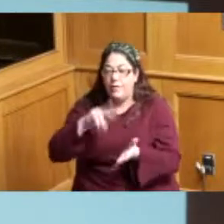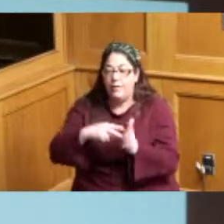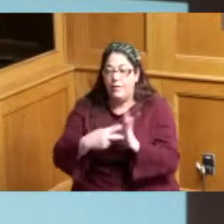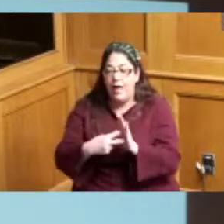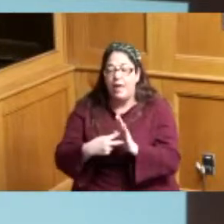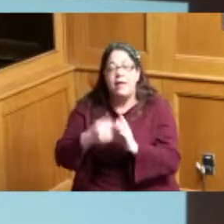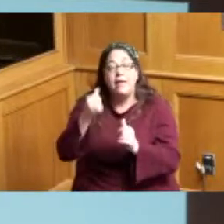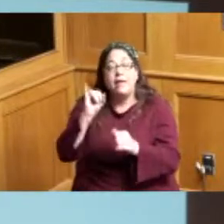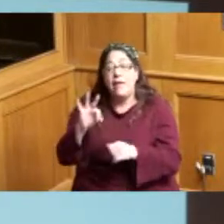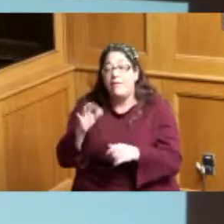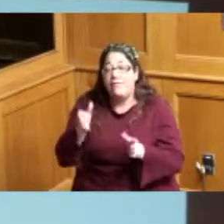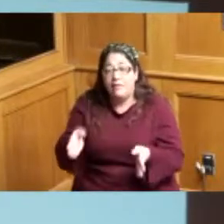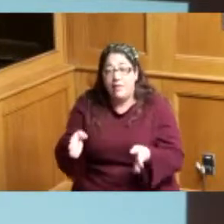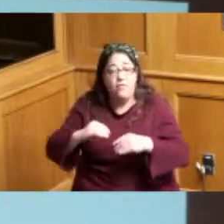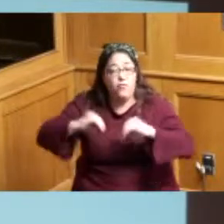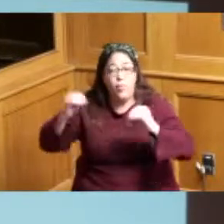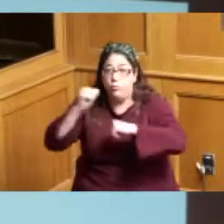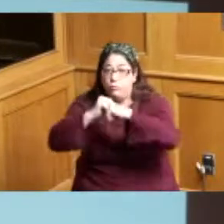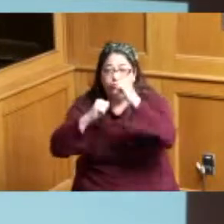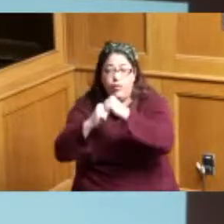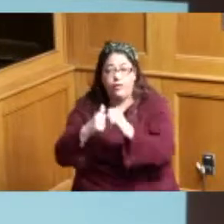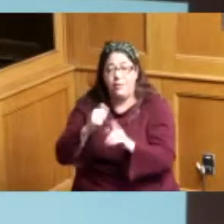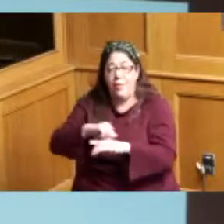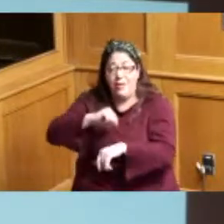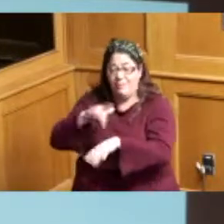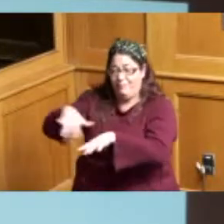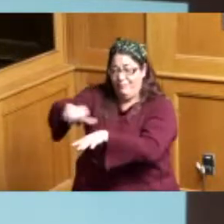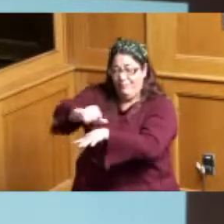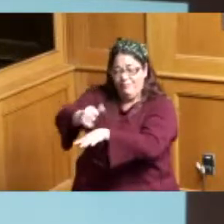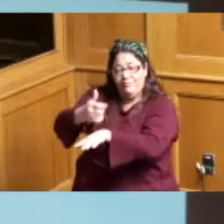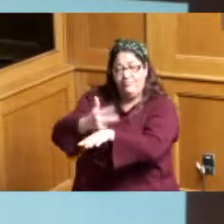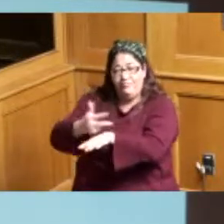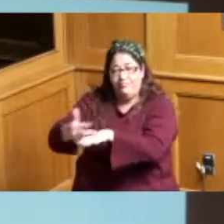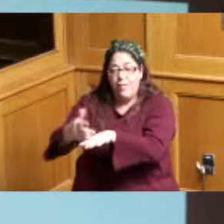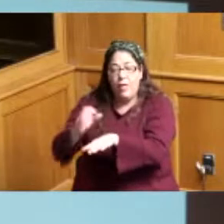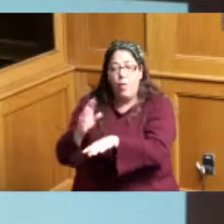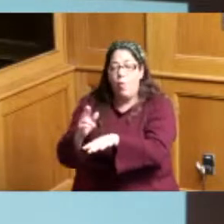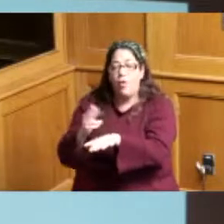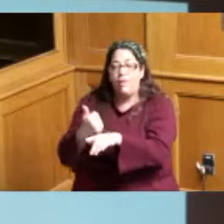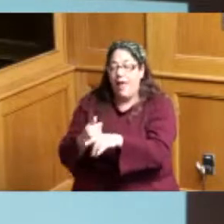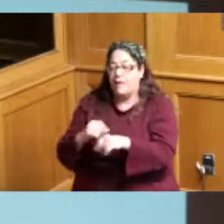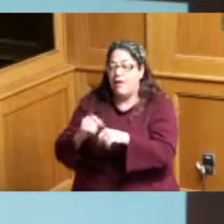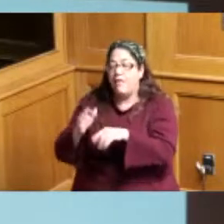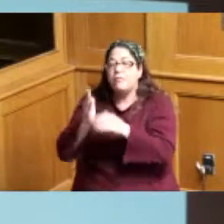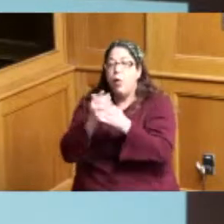structure in it then the plan is that a small runoff factor will be assigned to the property